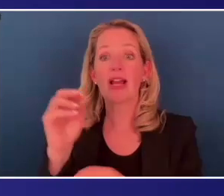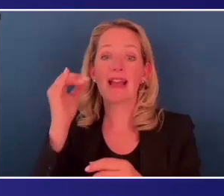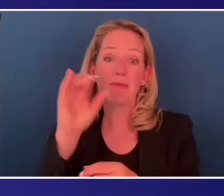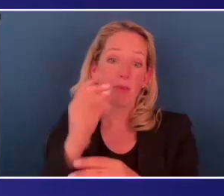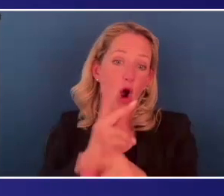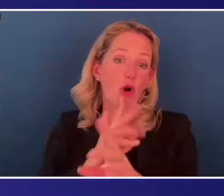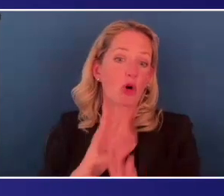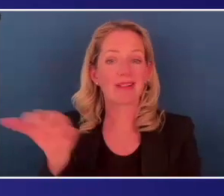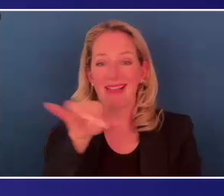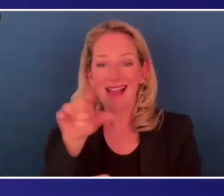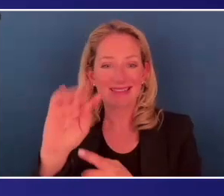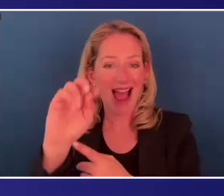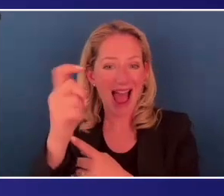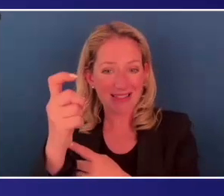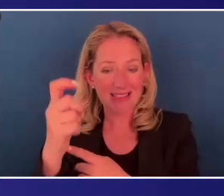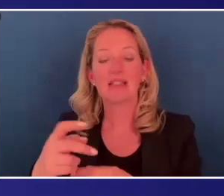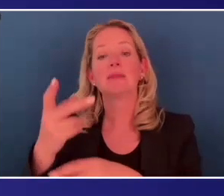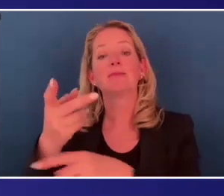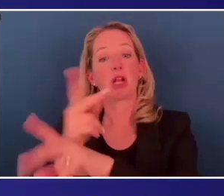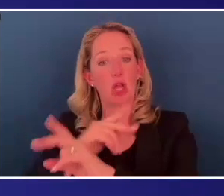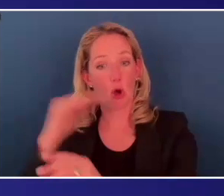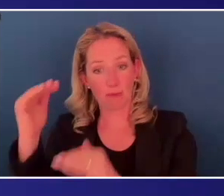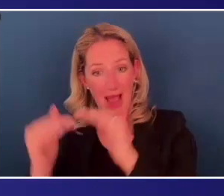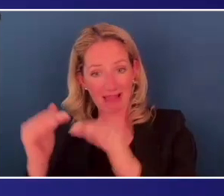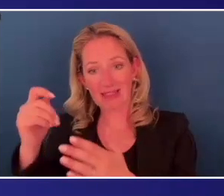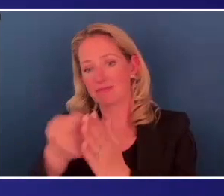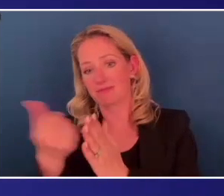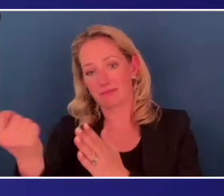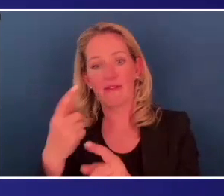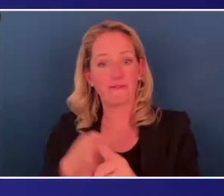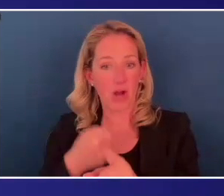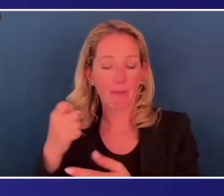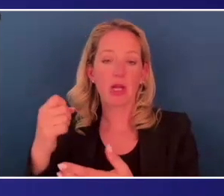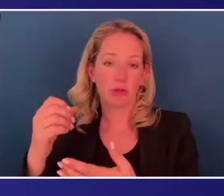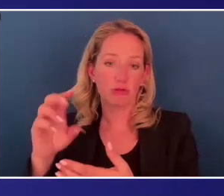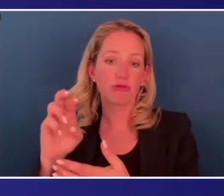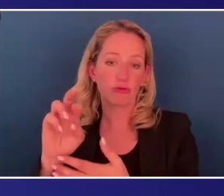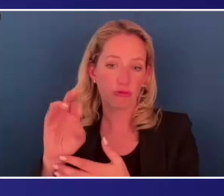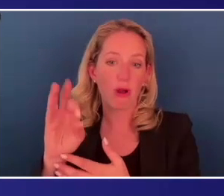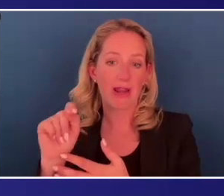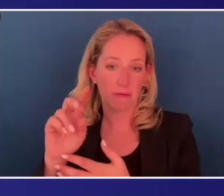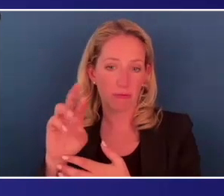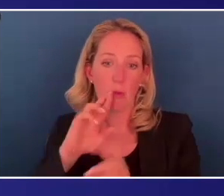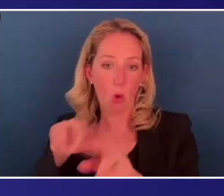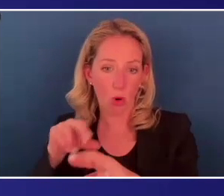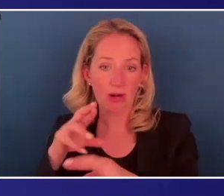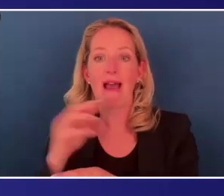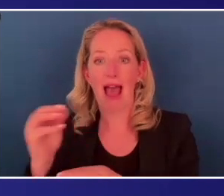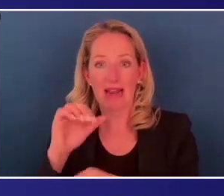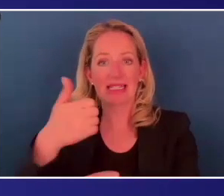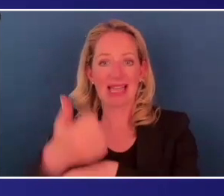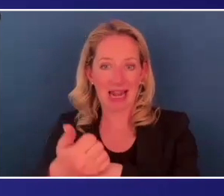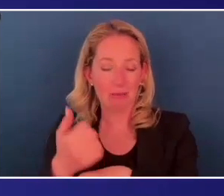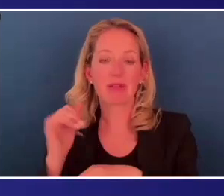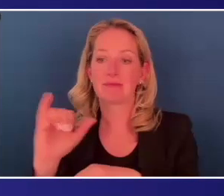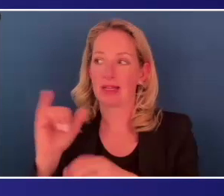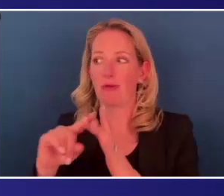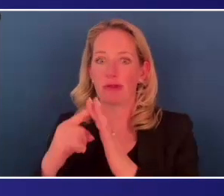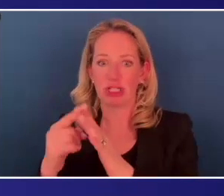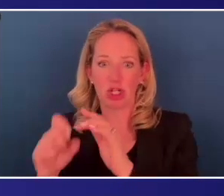Remove loan balances from credit reports and structure repayments as a percentage of income over a set amount of years like Milton Friedman's, Bridge and a proposal for student loans.